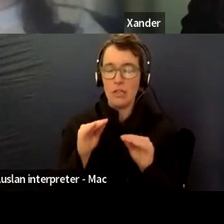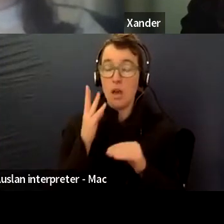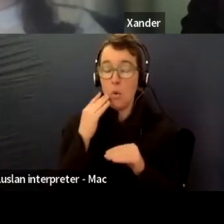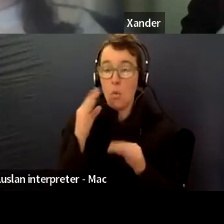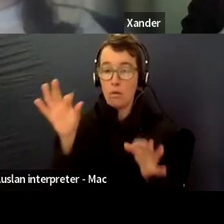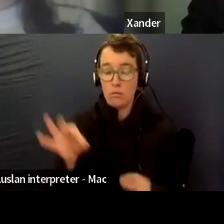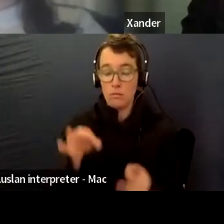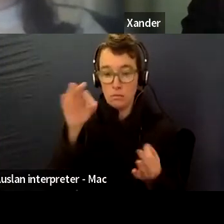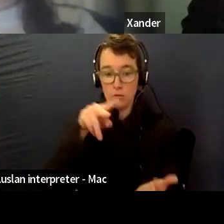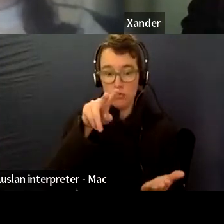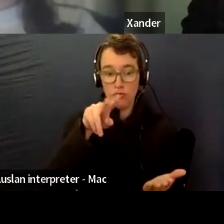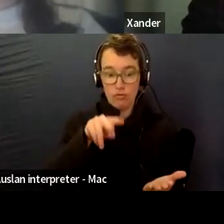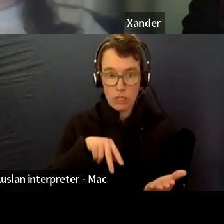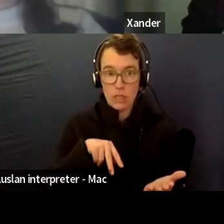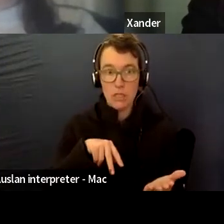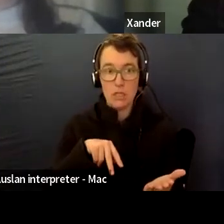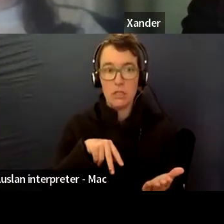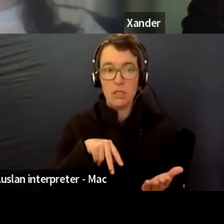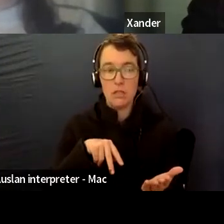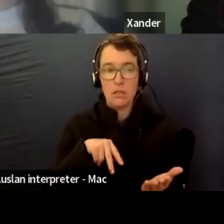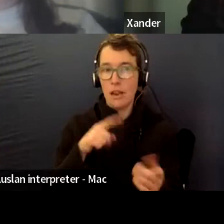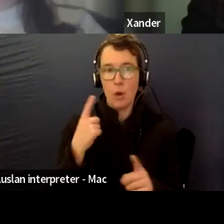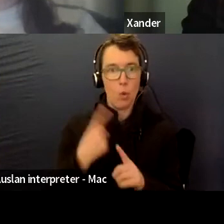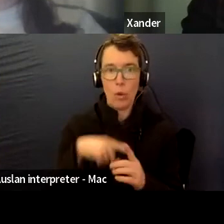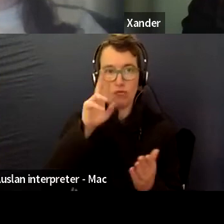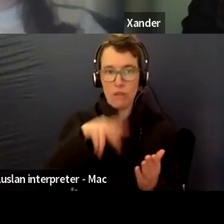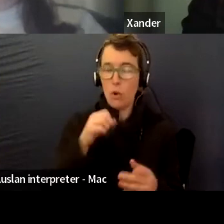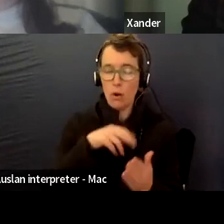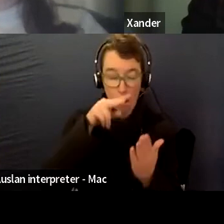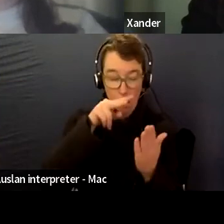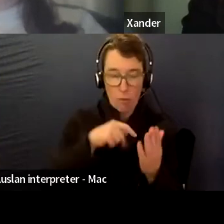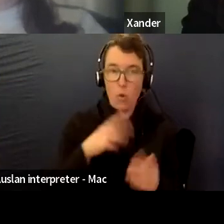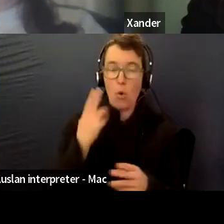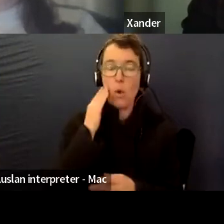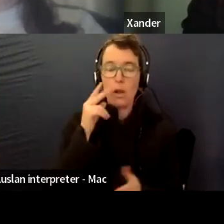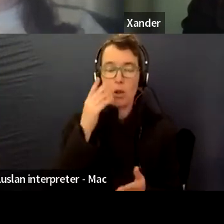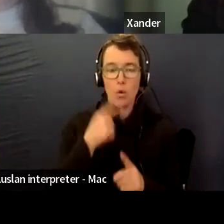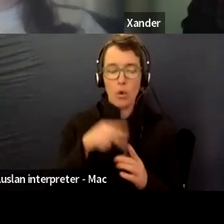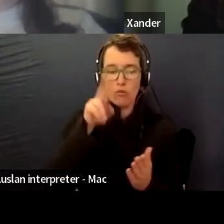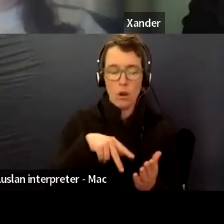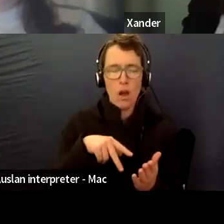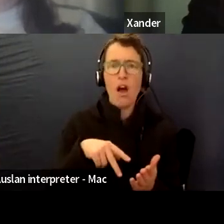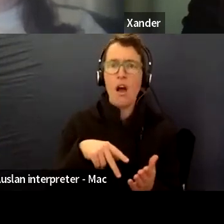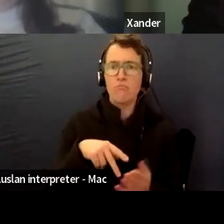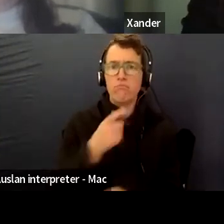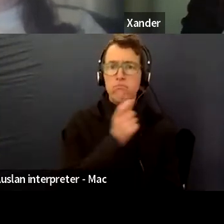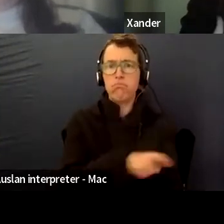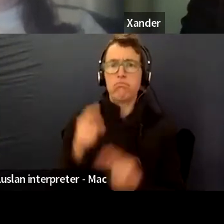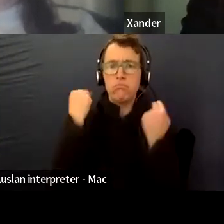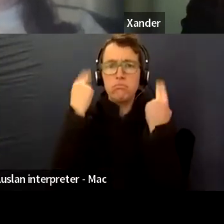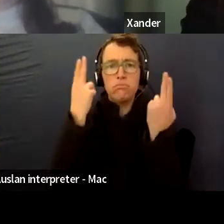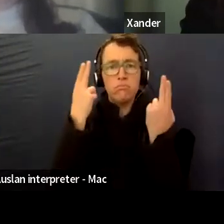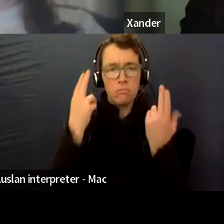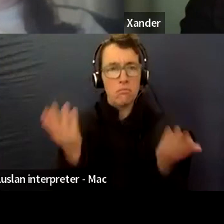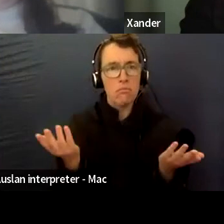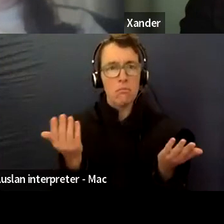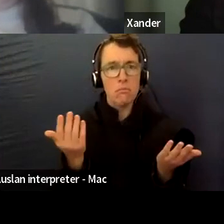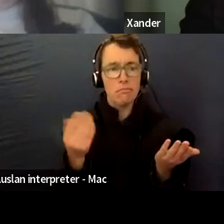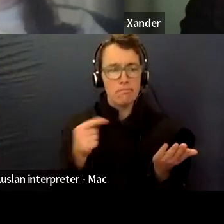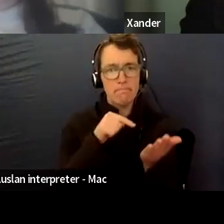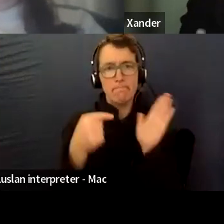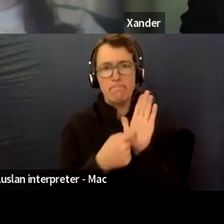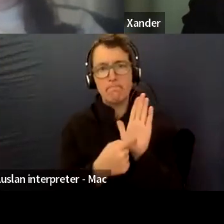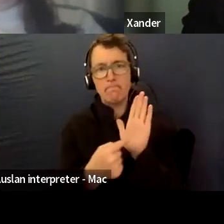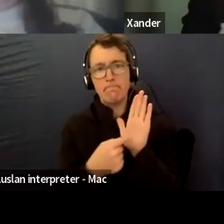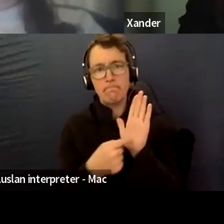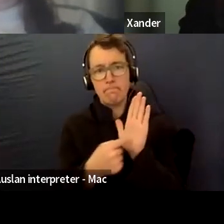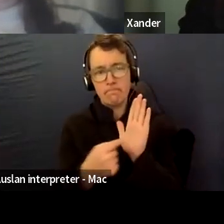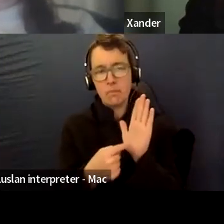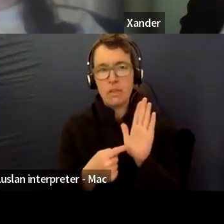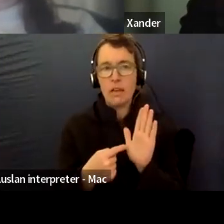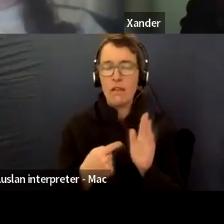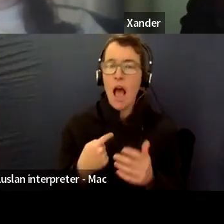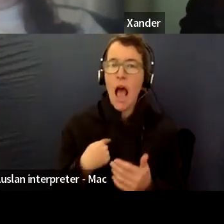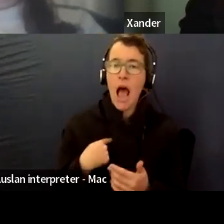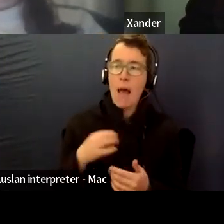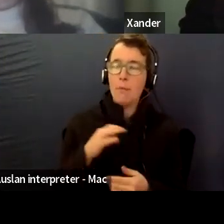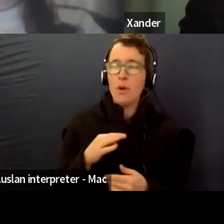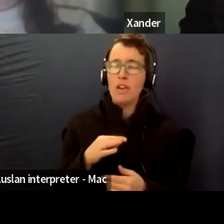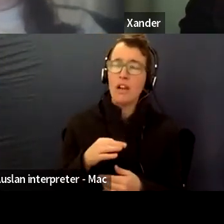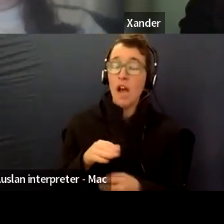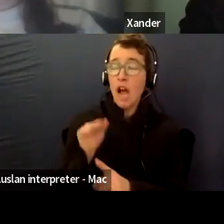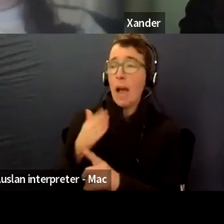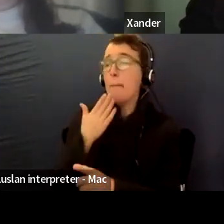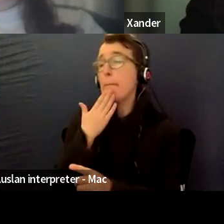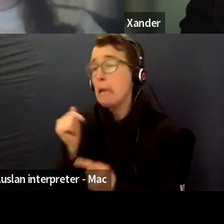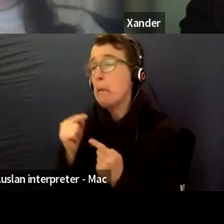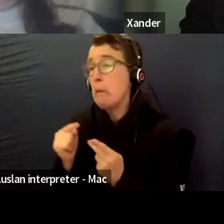But when she just even glanced over those. It gave her the confidence to be like, I can push for the things that my child needs it's, it's not inconvenient I'm allowed to do this.